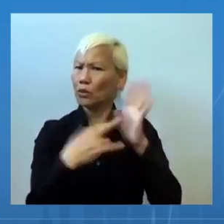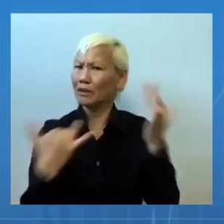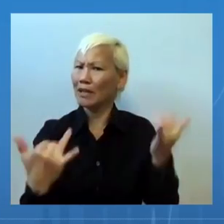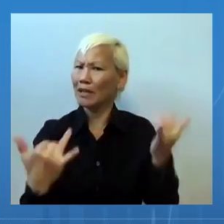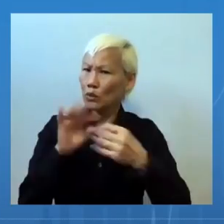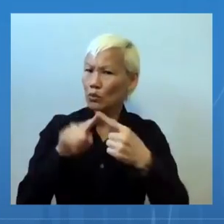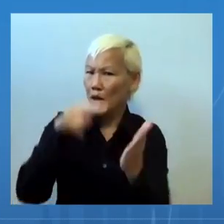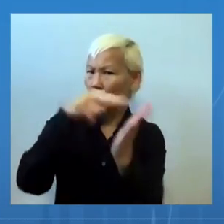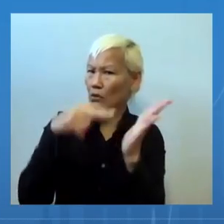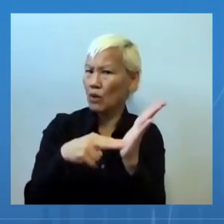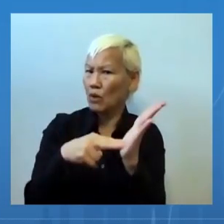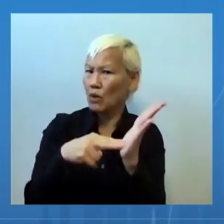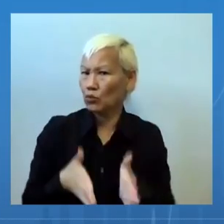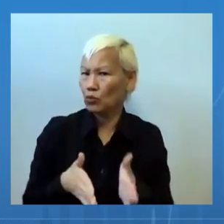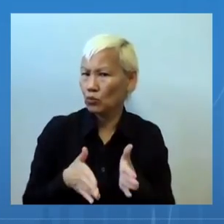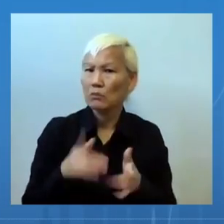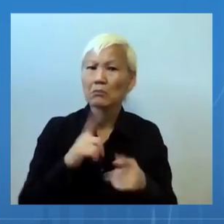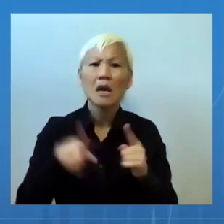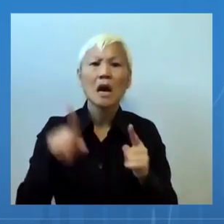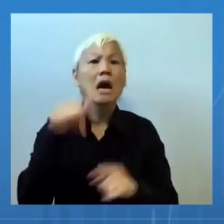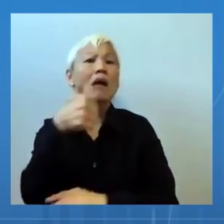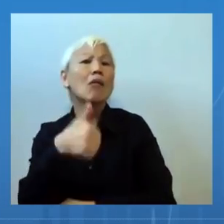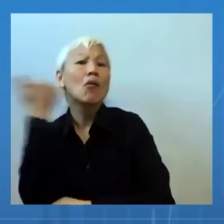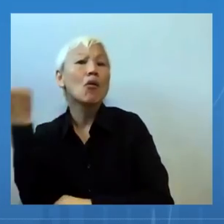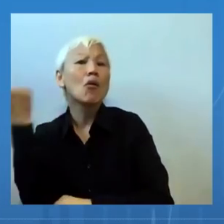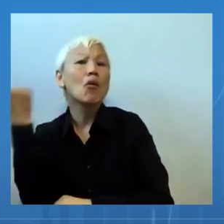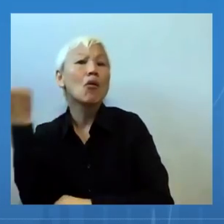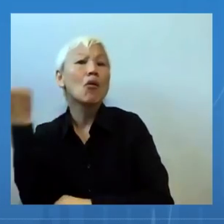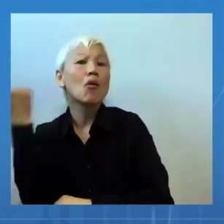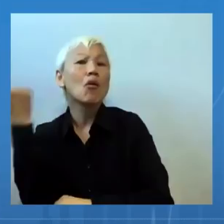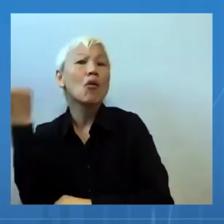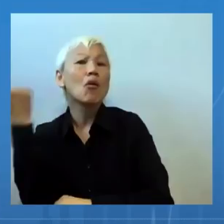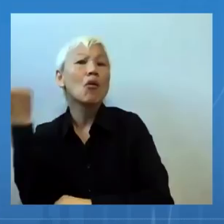for federal employees. Who is the one who decides that?